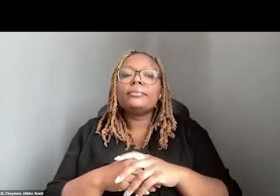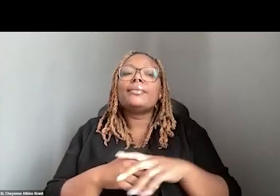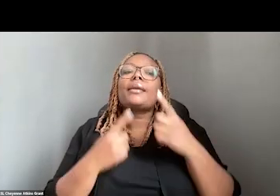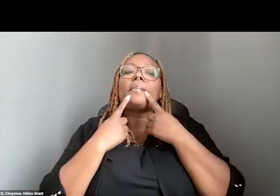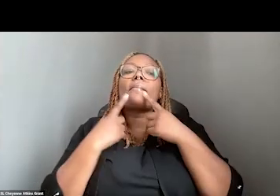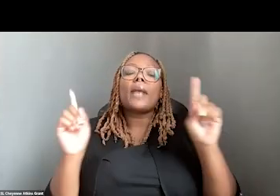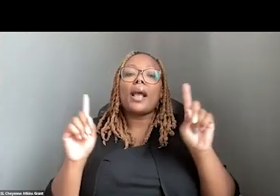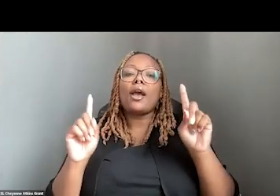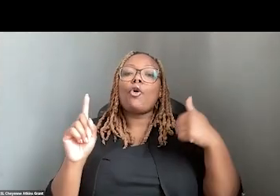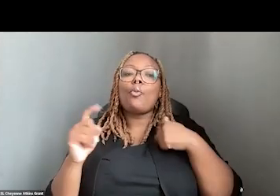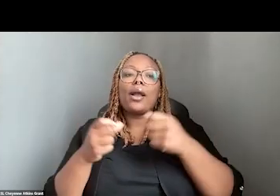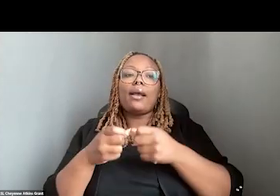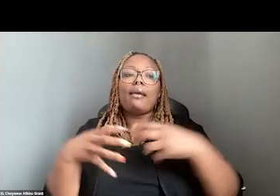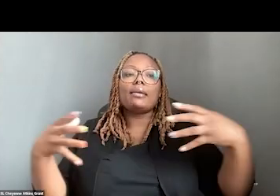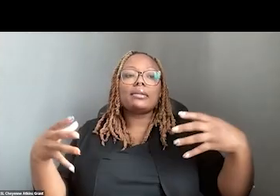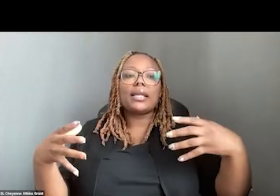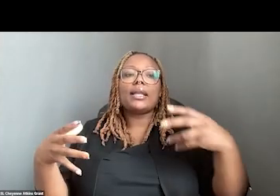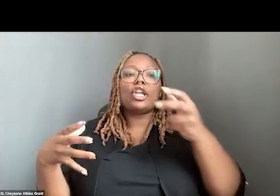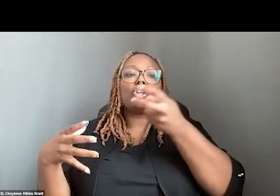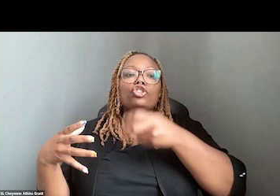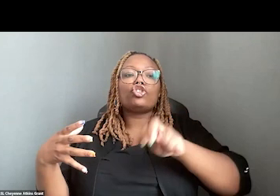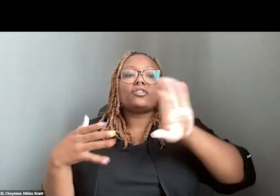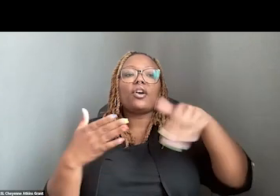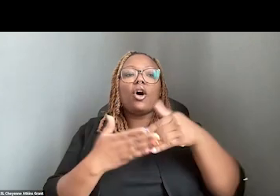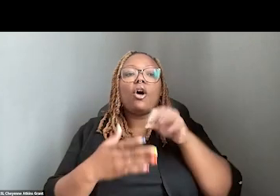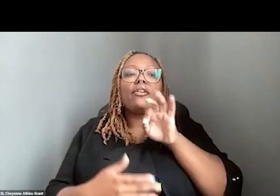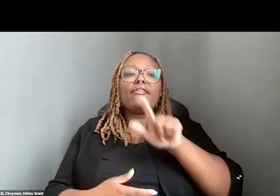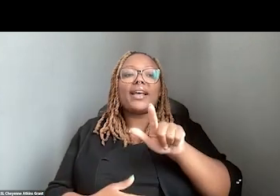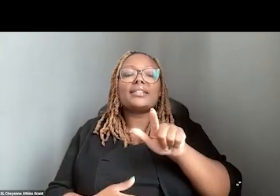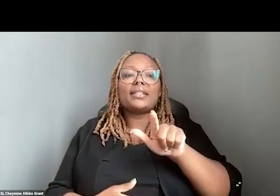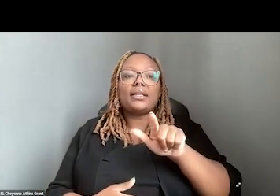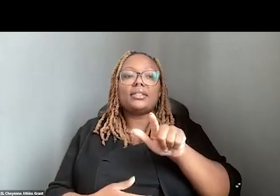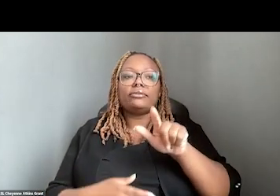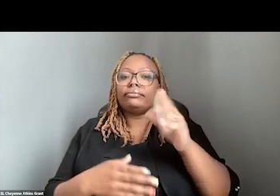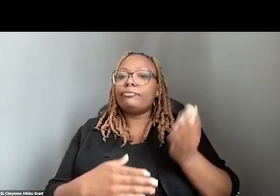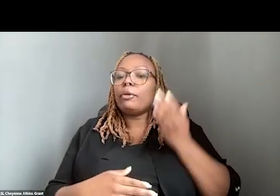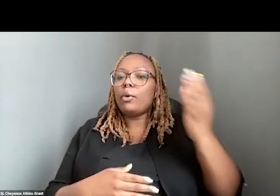We've expanded and we've moved over all FastLane proposal functions to Research.gov.